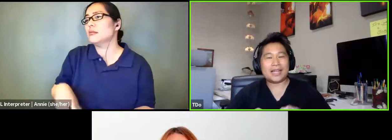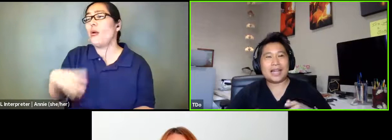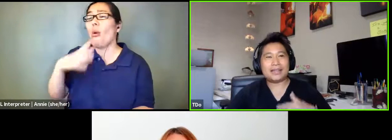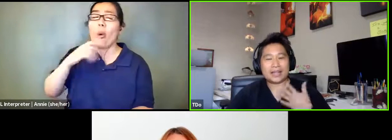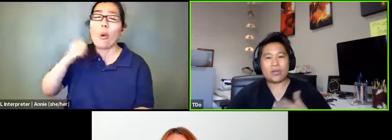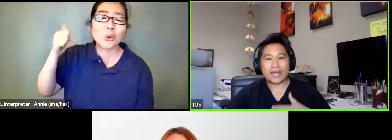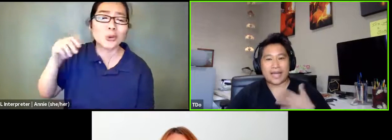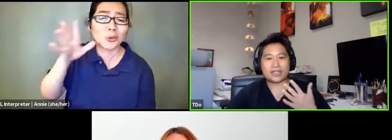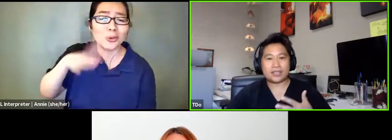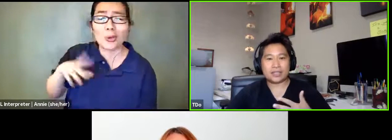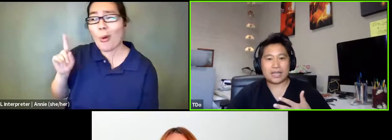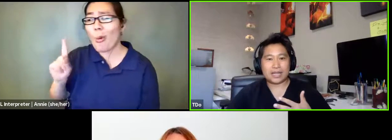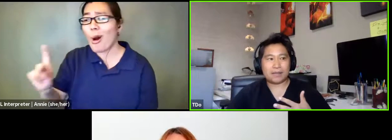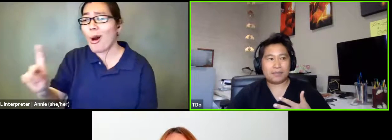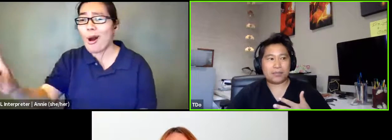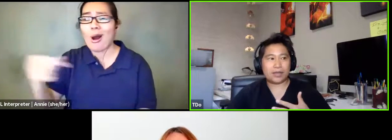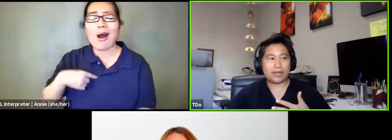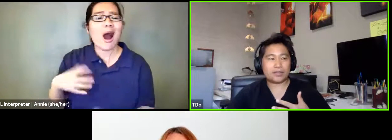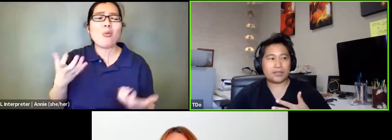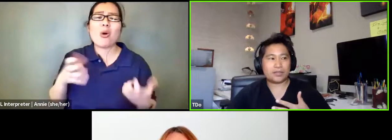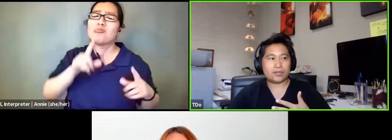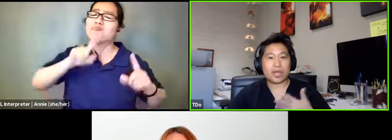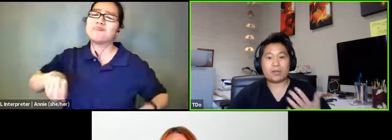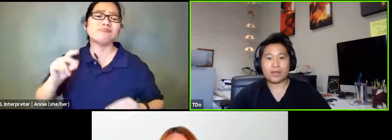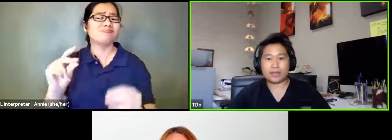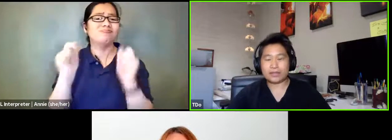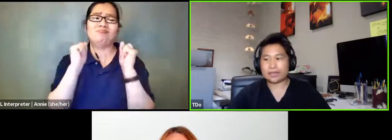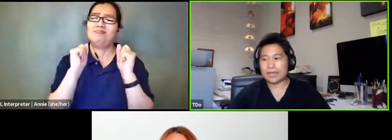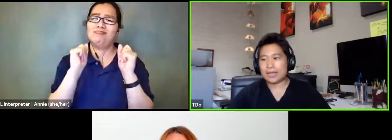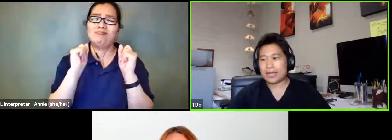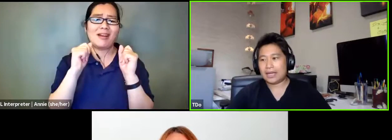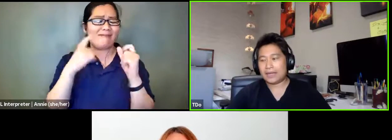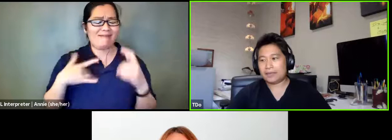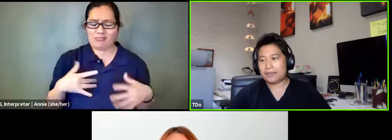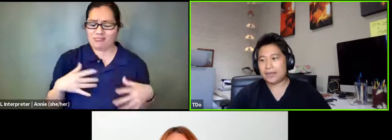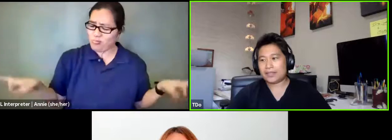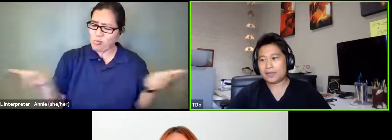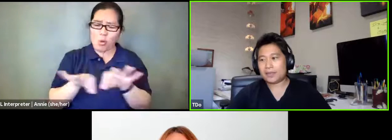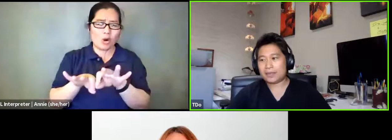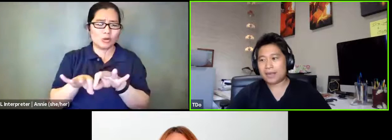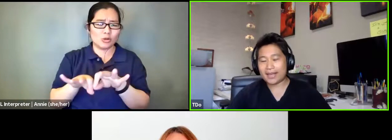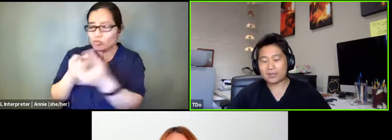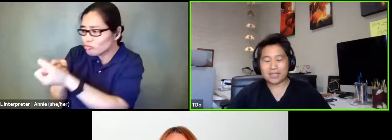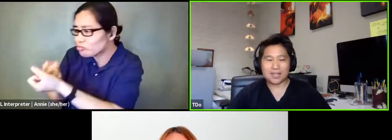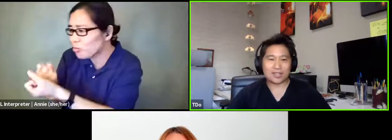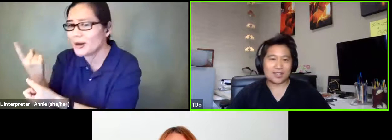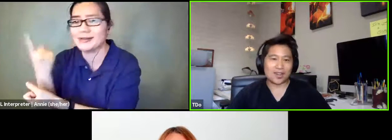I like quick action when it comes to helping others. Maybe my expectations